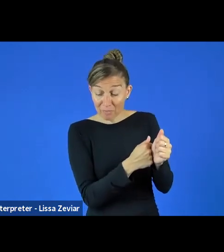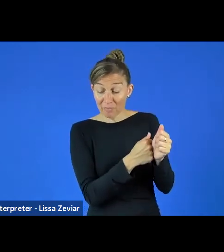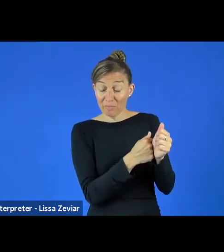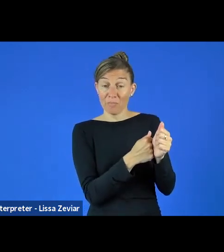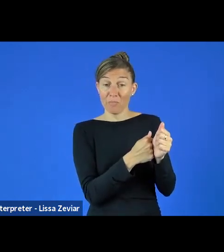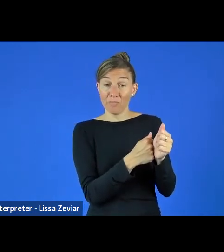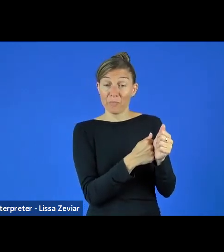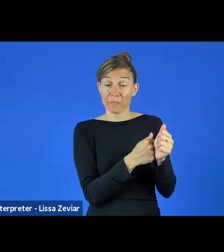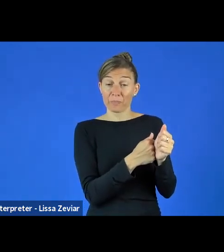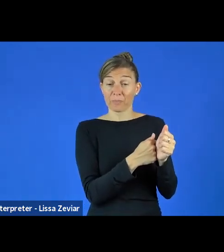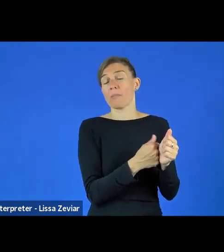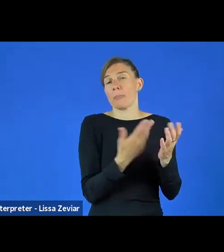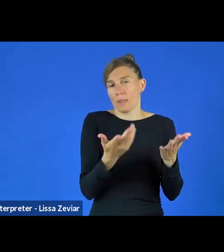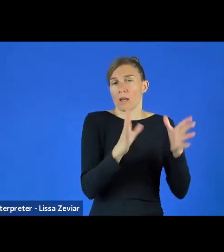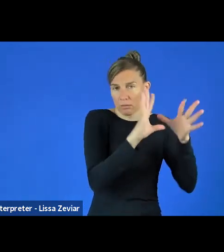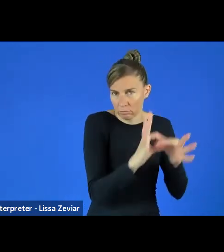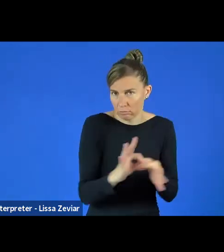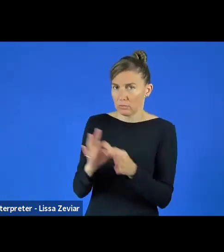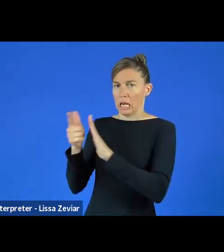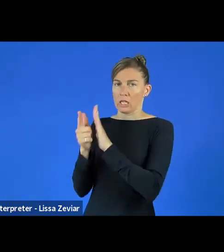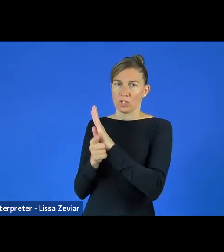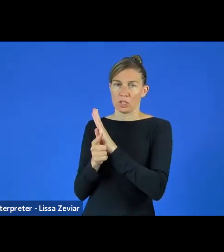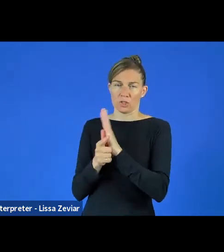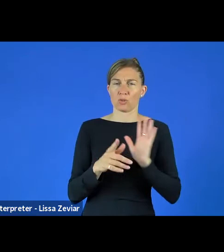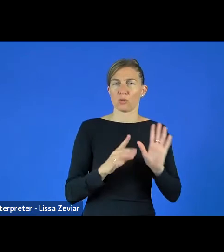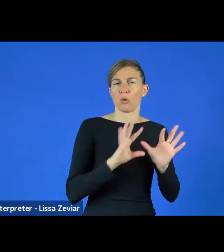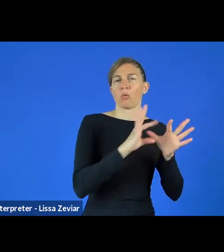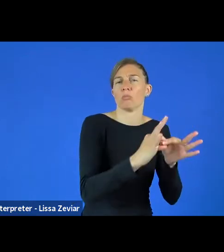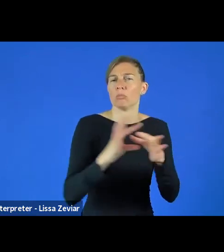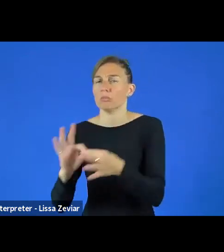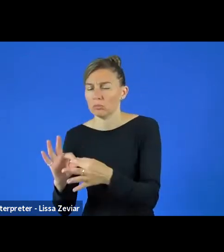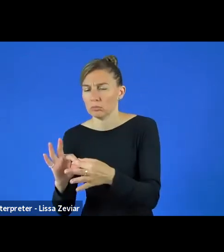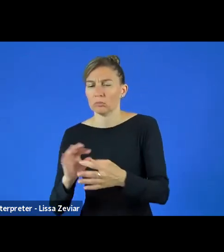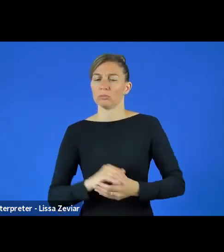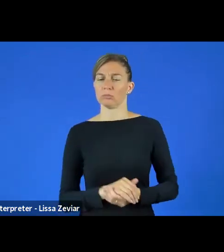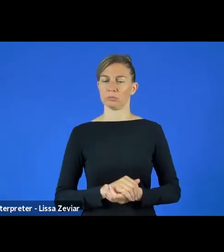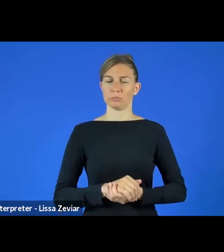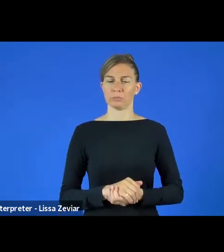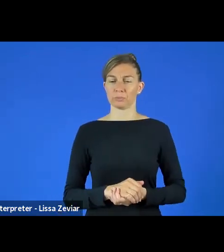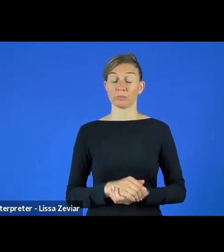that the standard is linked to. And the product in compliance with the legislation is free